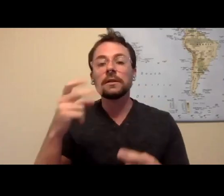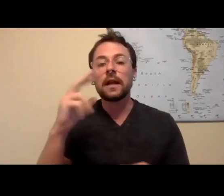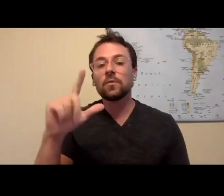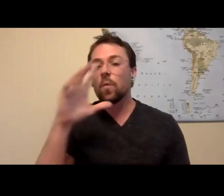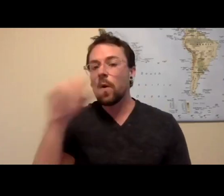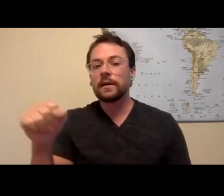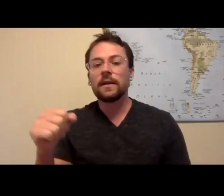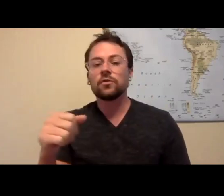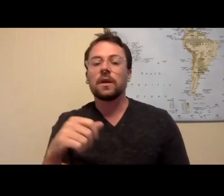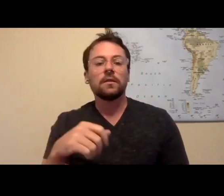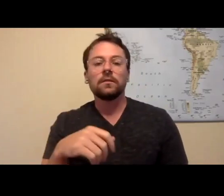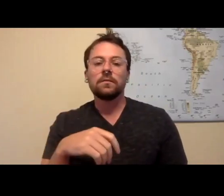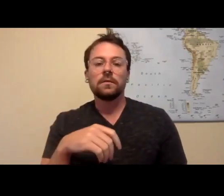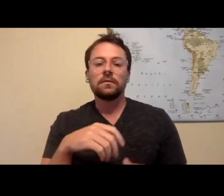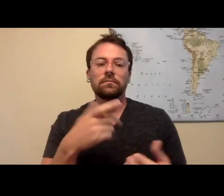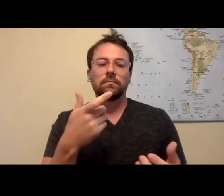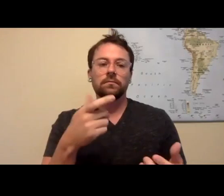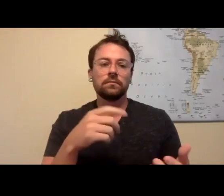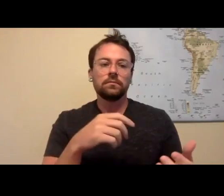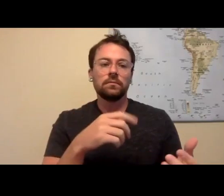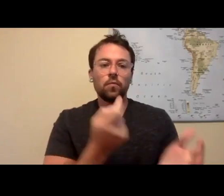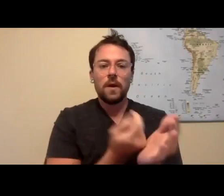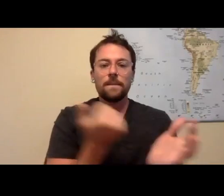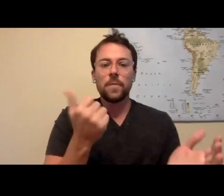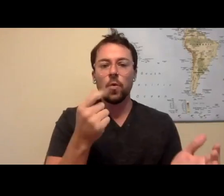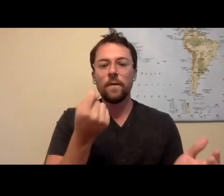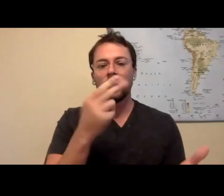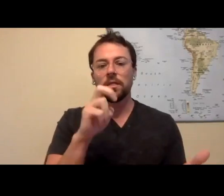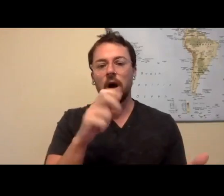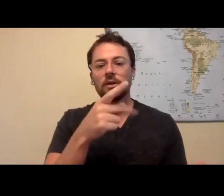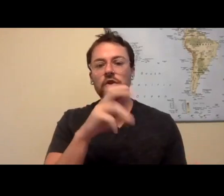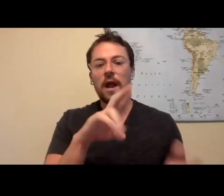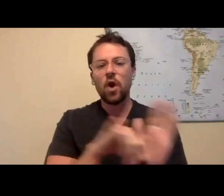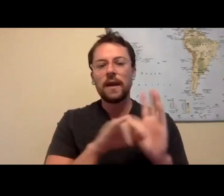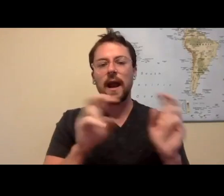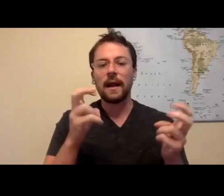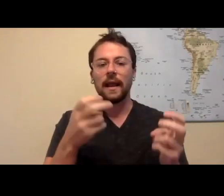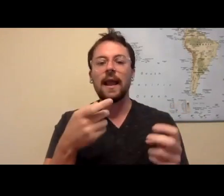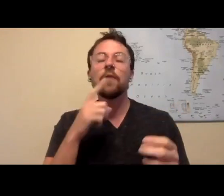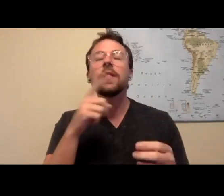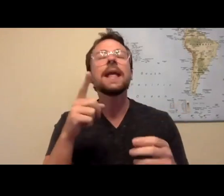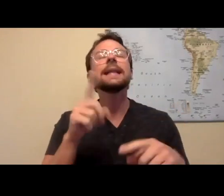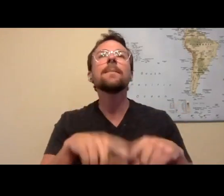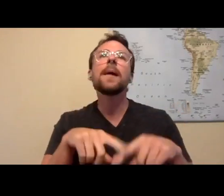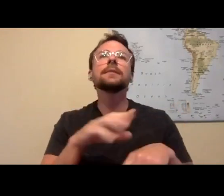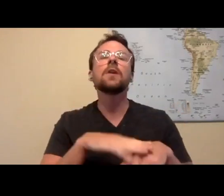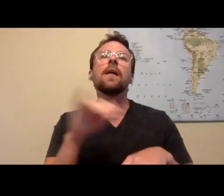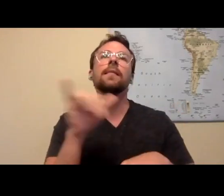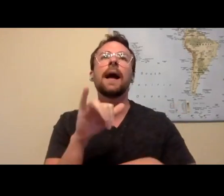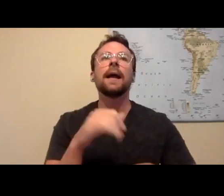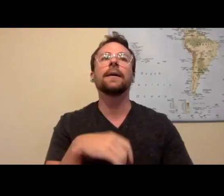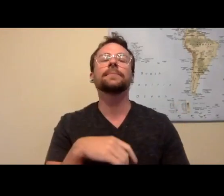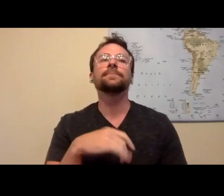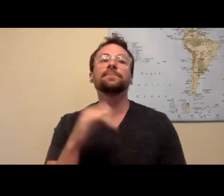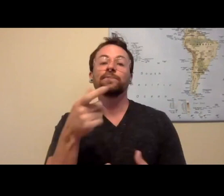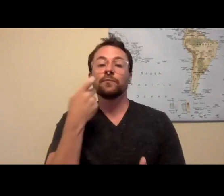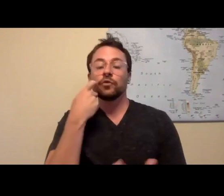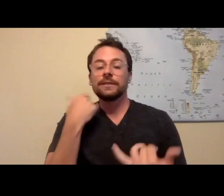great, lump it together. If it's only about sexual orientation, then I would say you wouldn't want to focus so